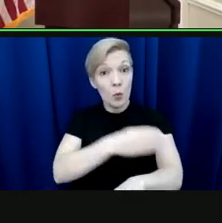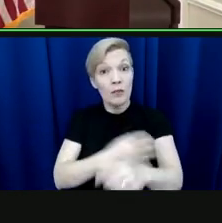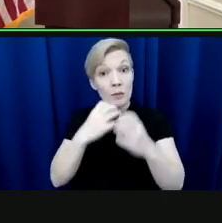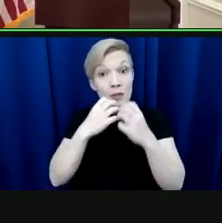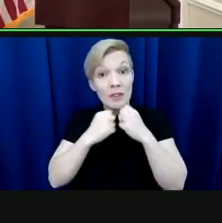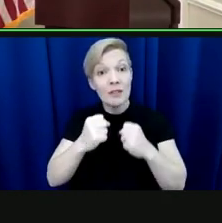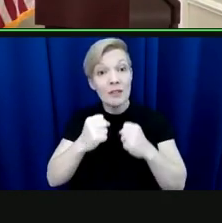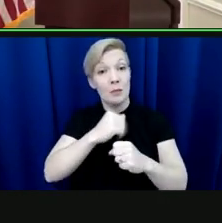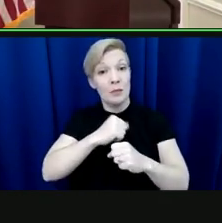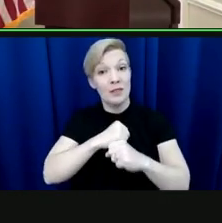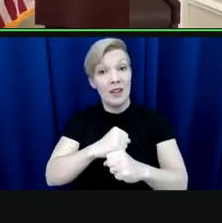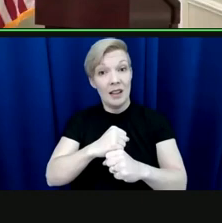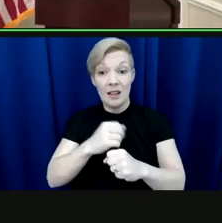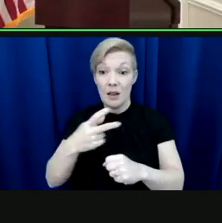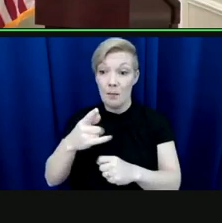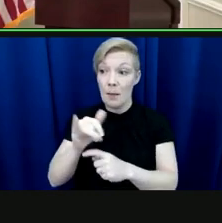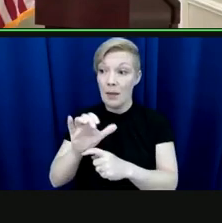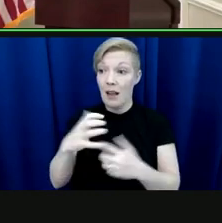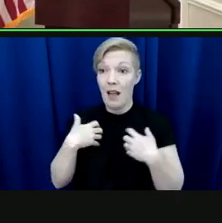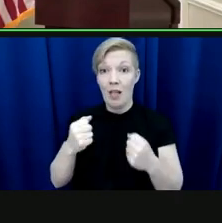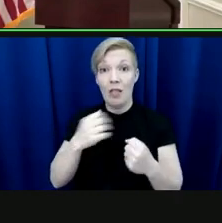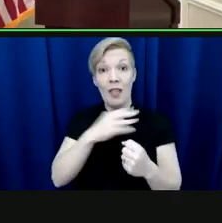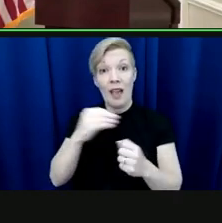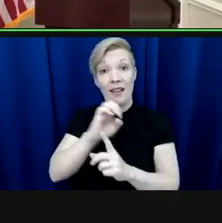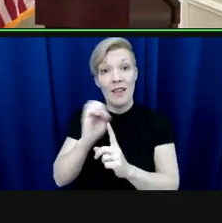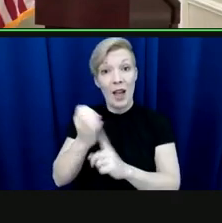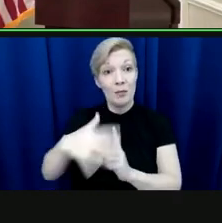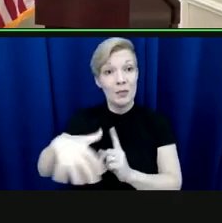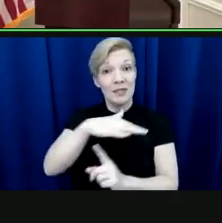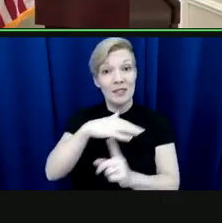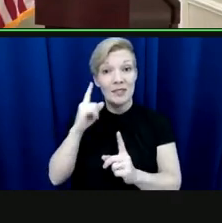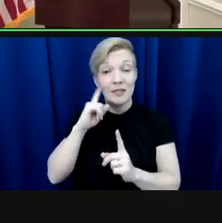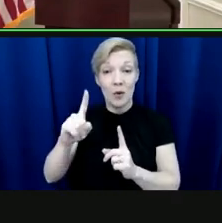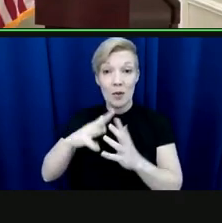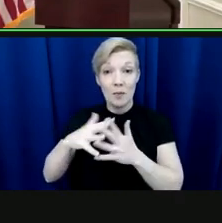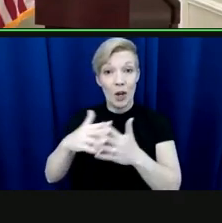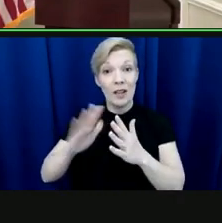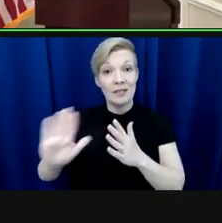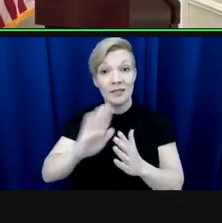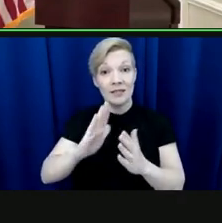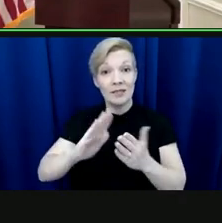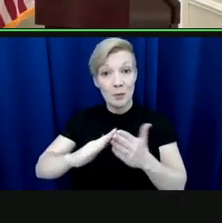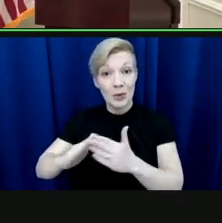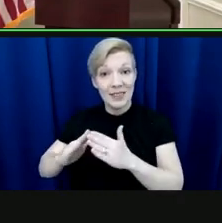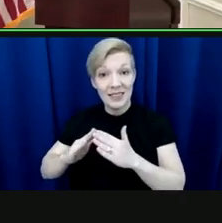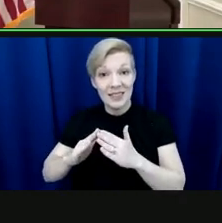and the environment for America's communities. She is focused particularly on addressing the environmental justice